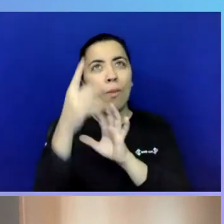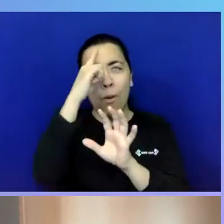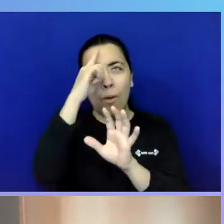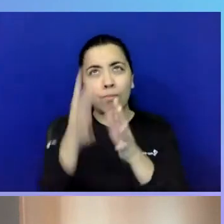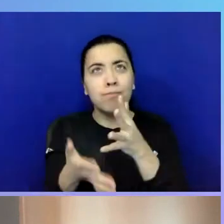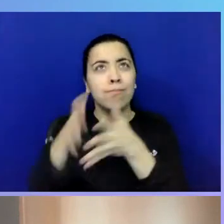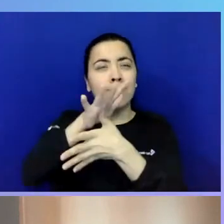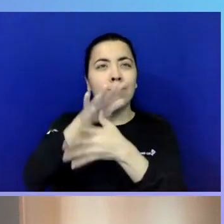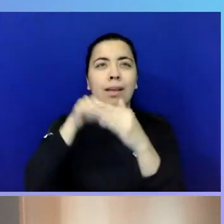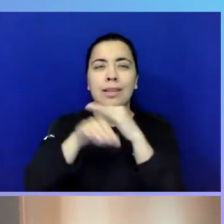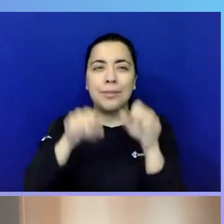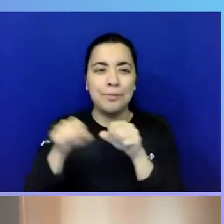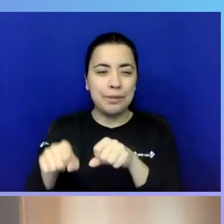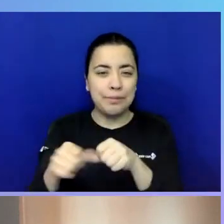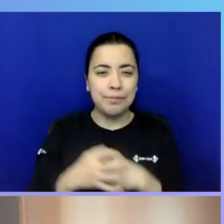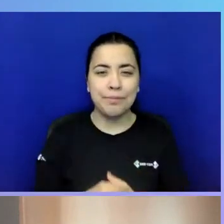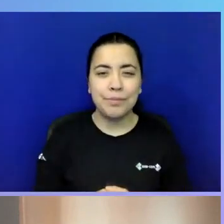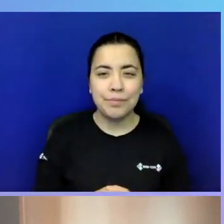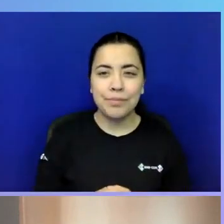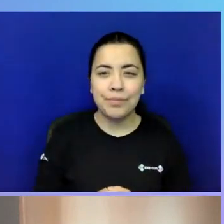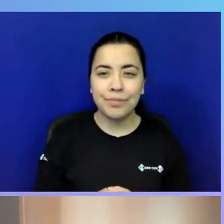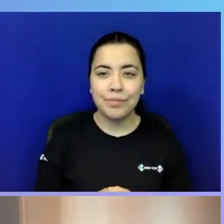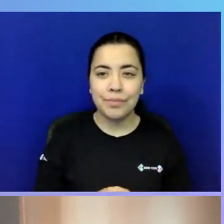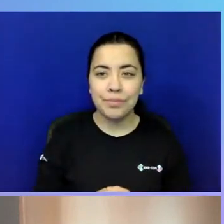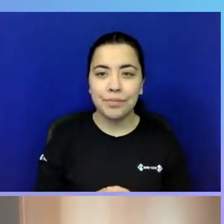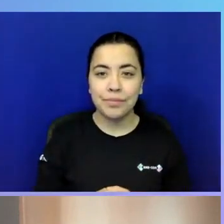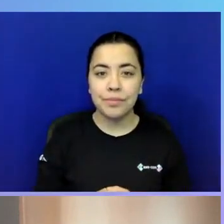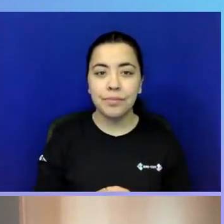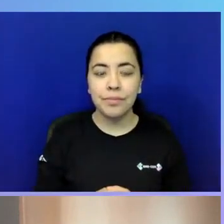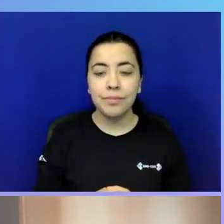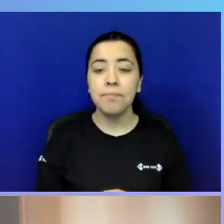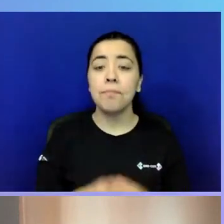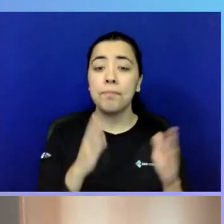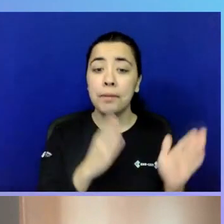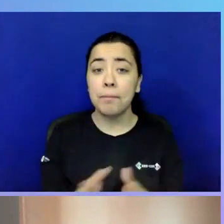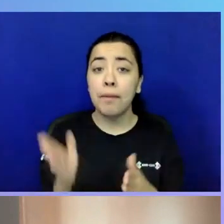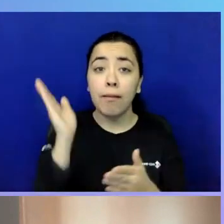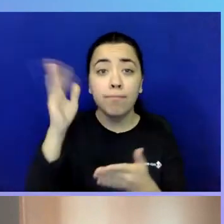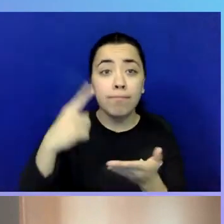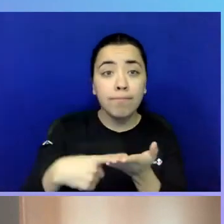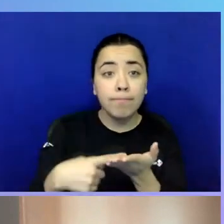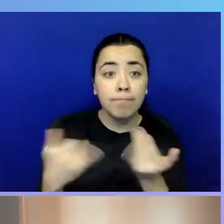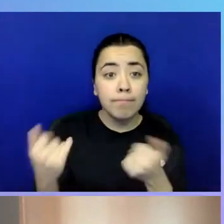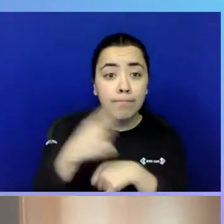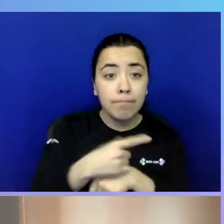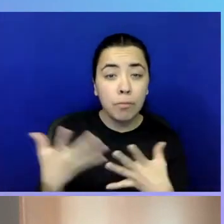agenda for today. Uh, it's segment it into three sections.